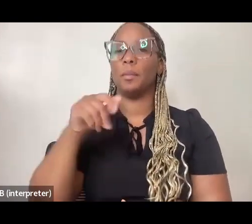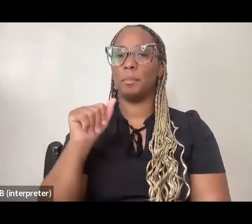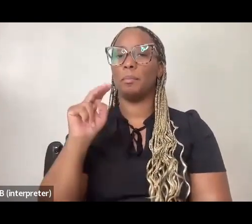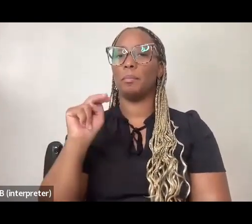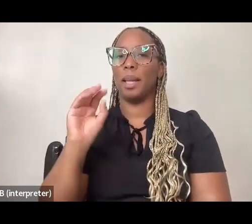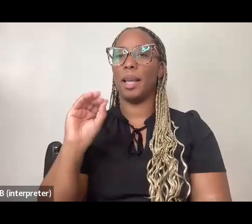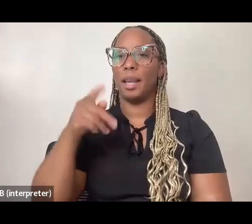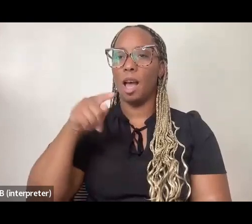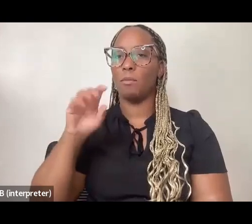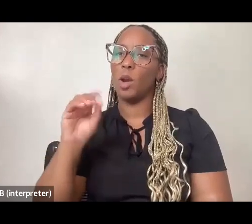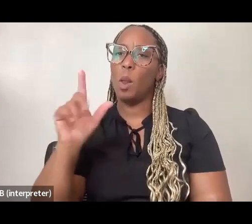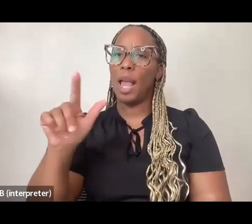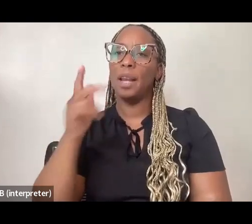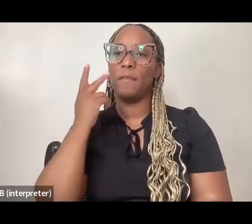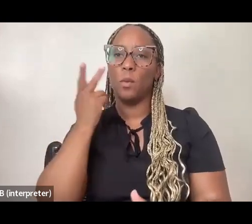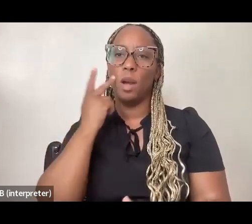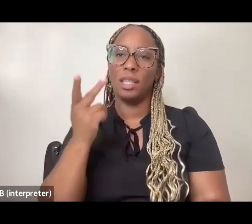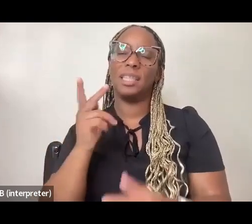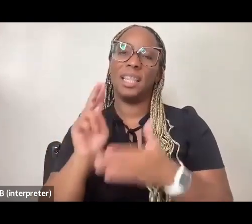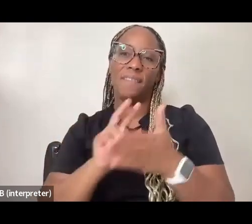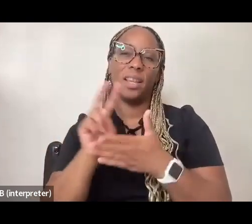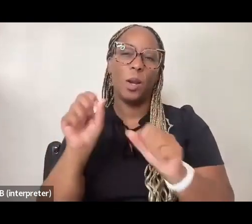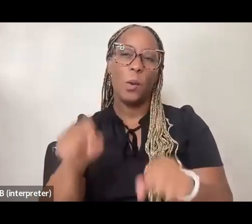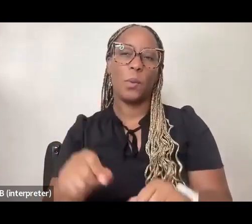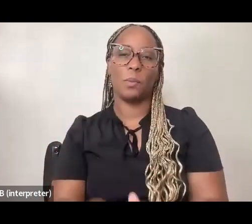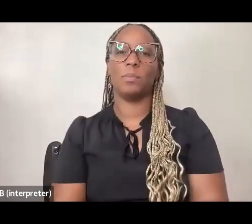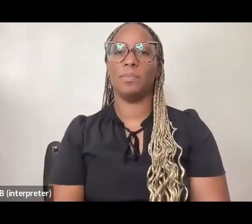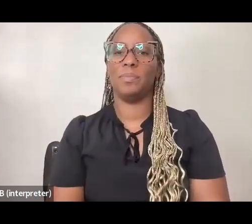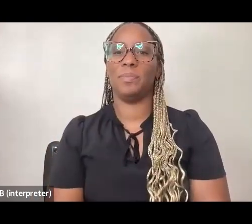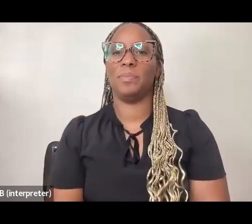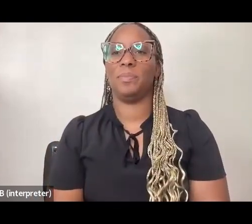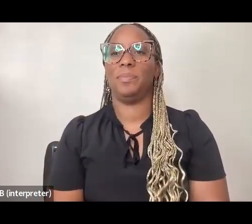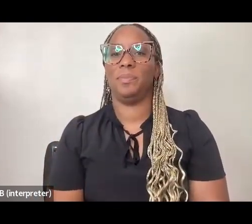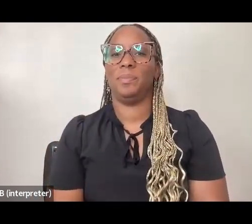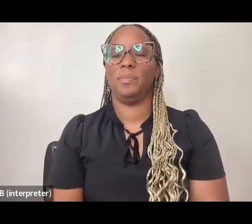to see it, as is -- whoops --